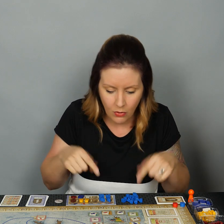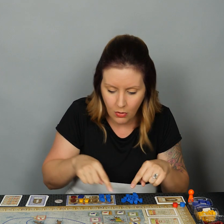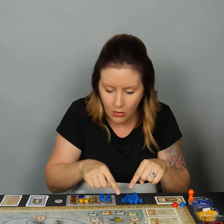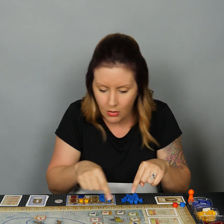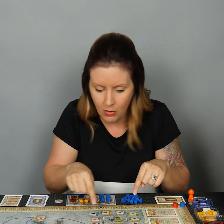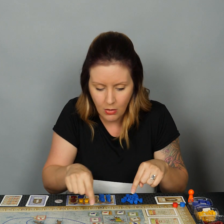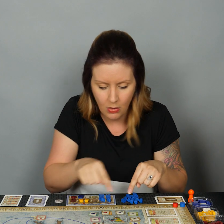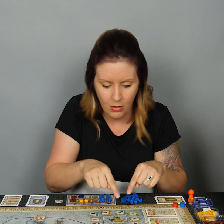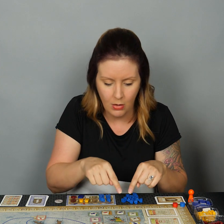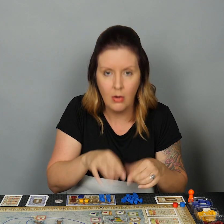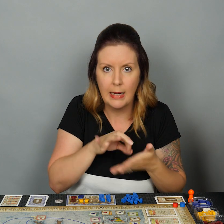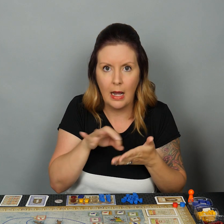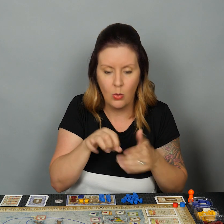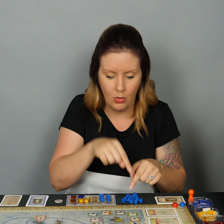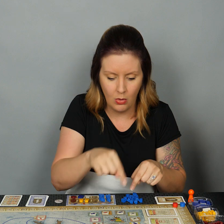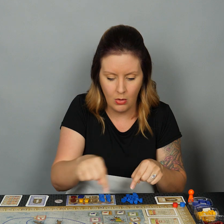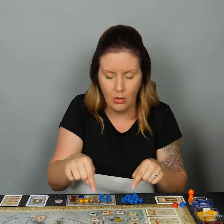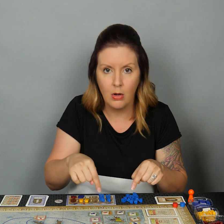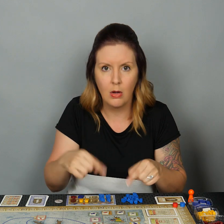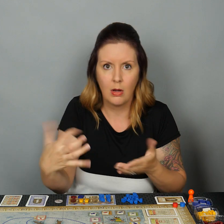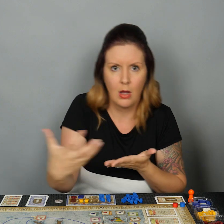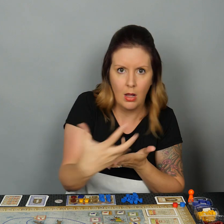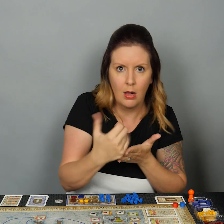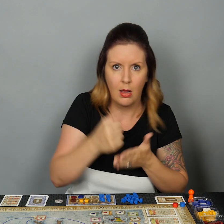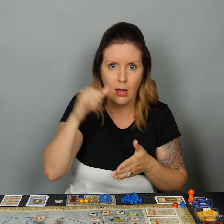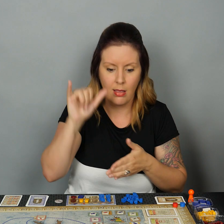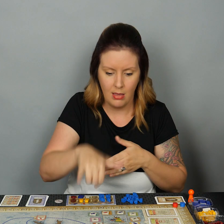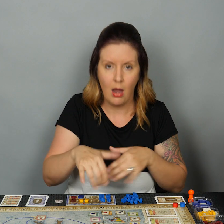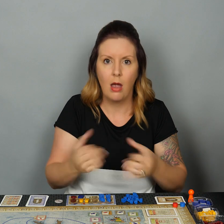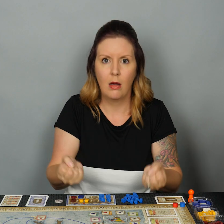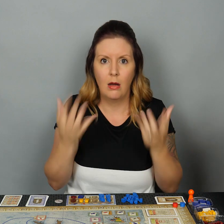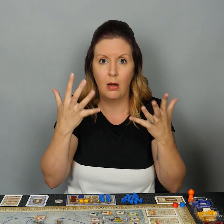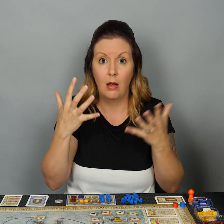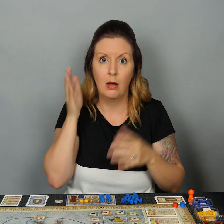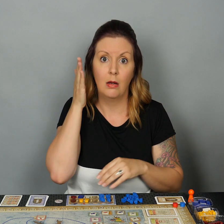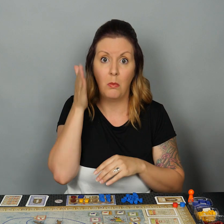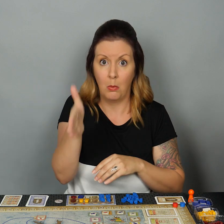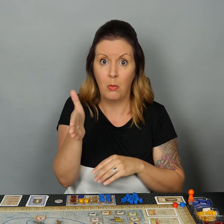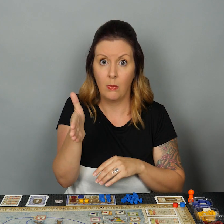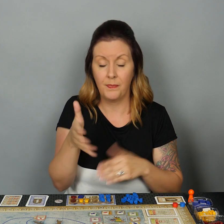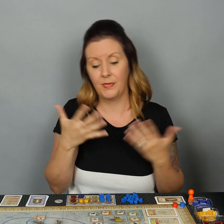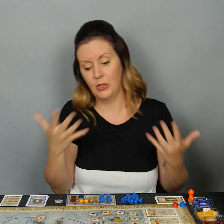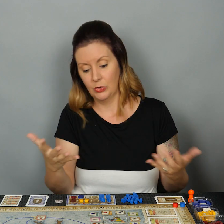So you count all of those coins up and collect that amount.